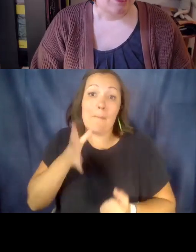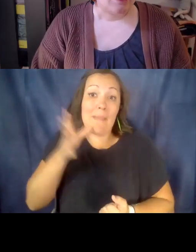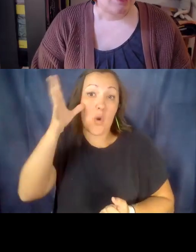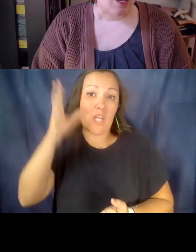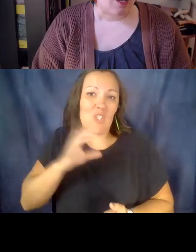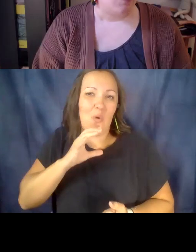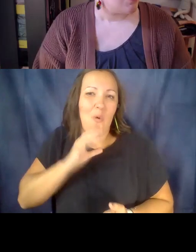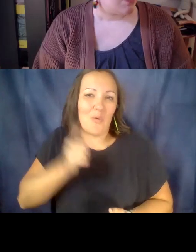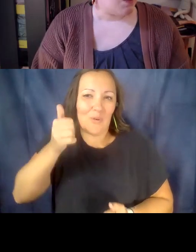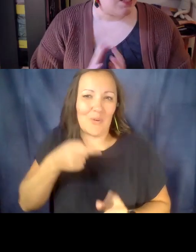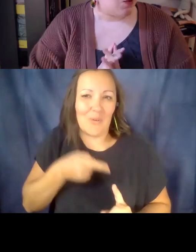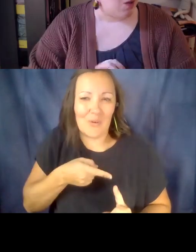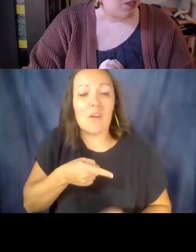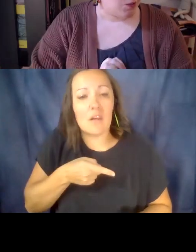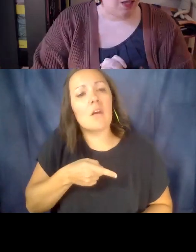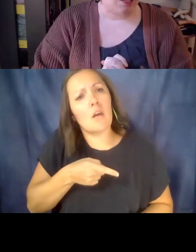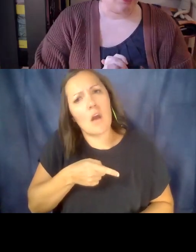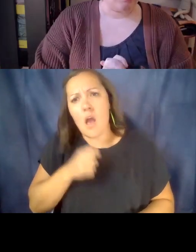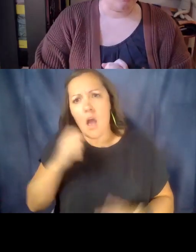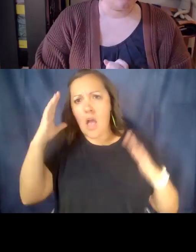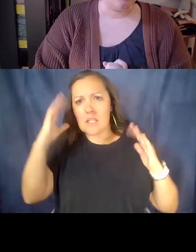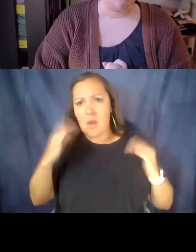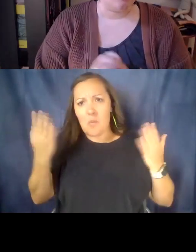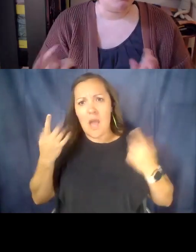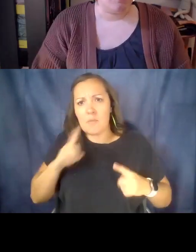and I was not expecting what happened when I clicked on these links. So they look like